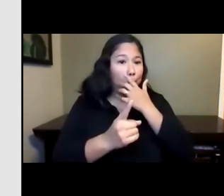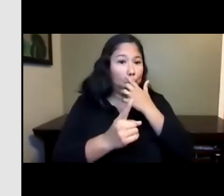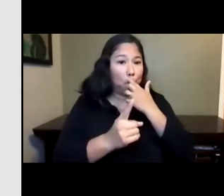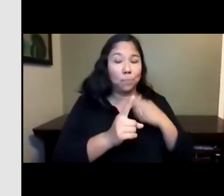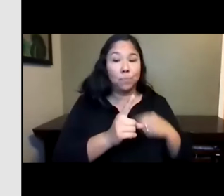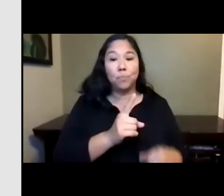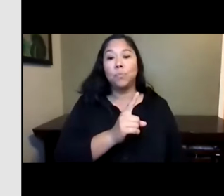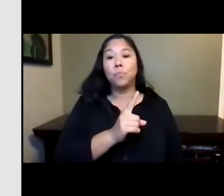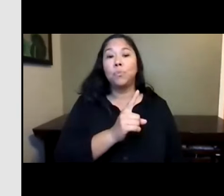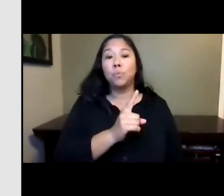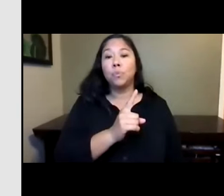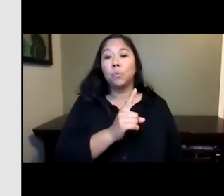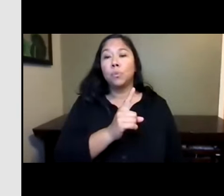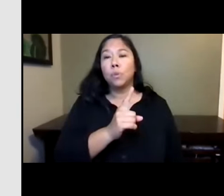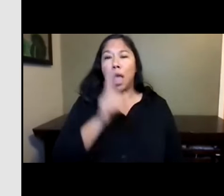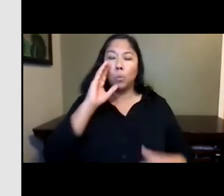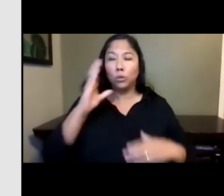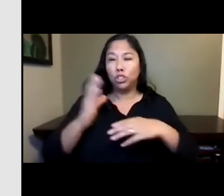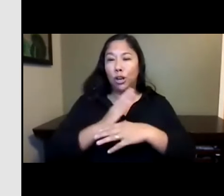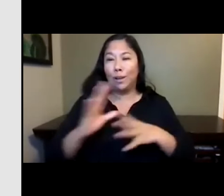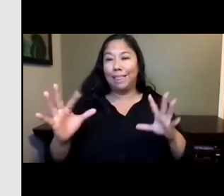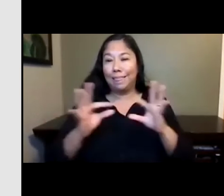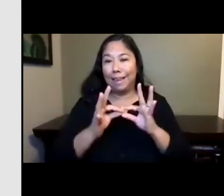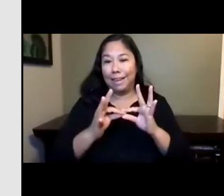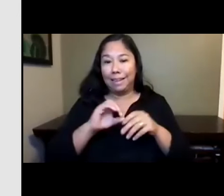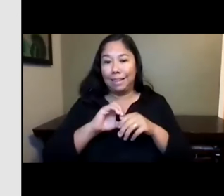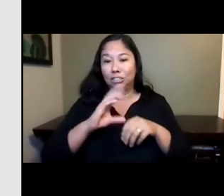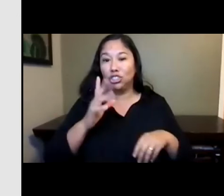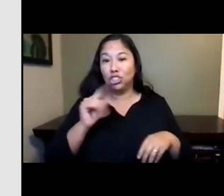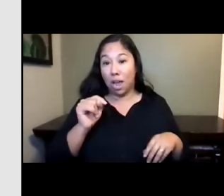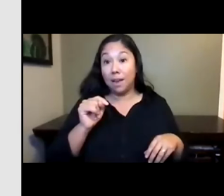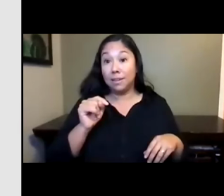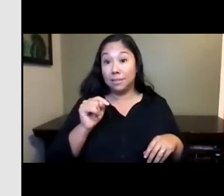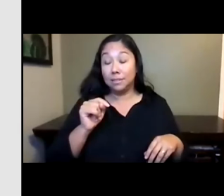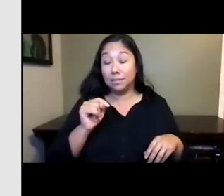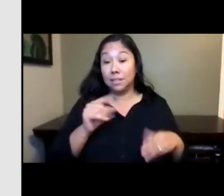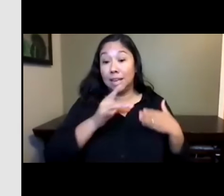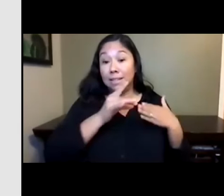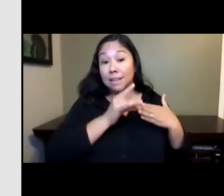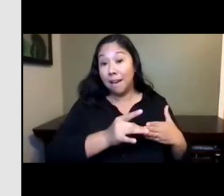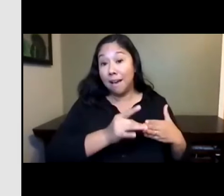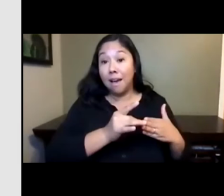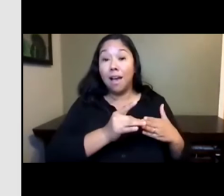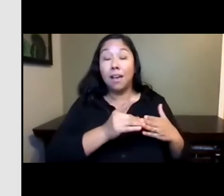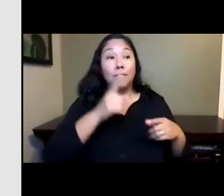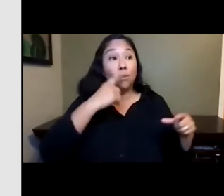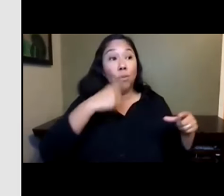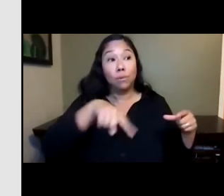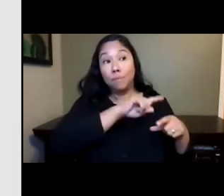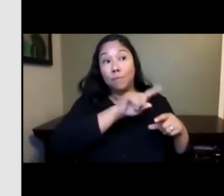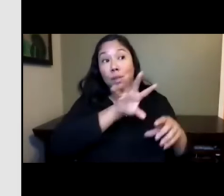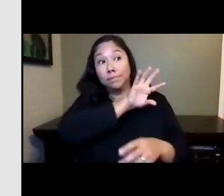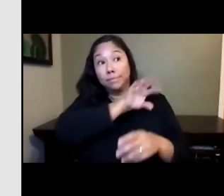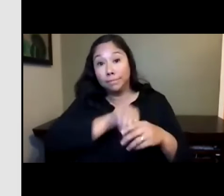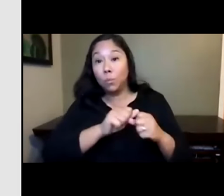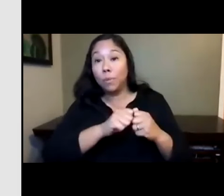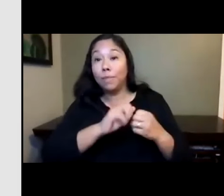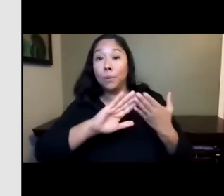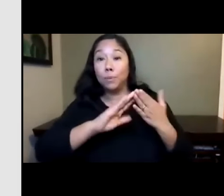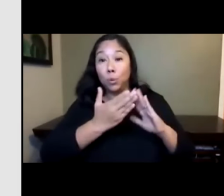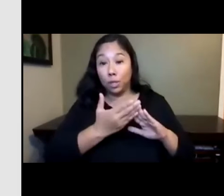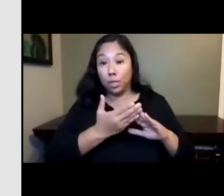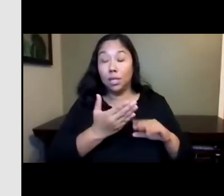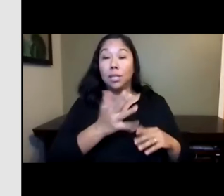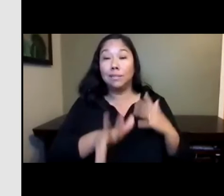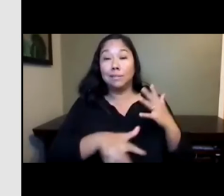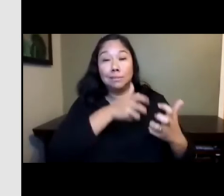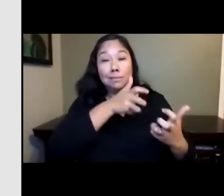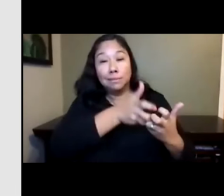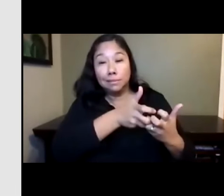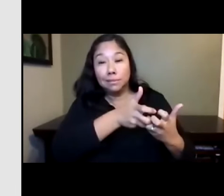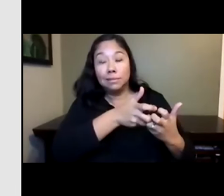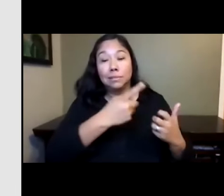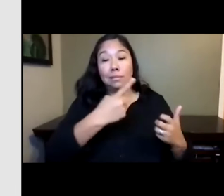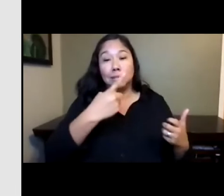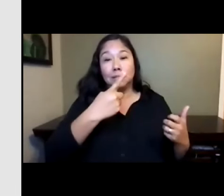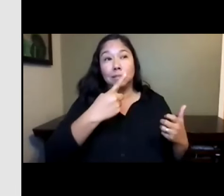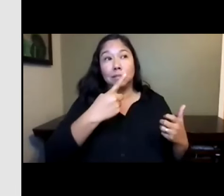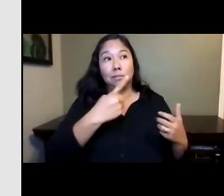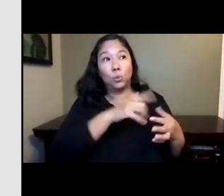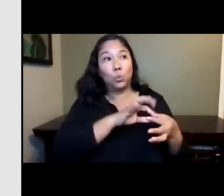to becoming engaged in the community and especially relevant during the COVID-19